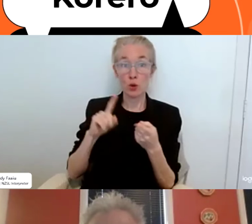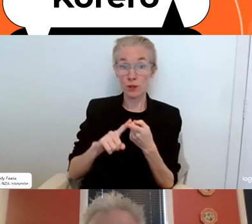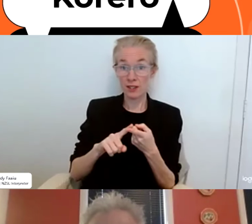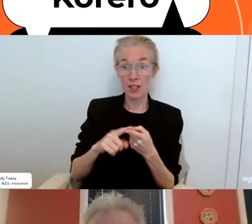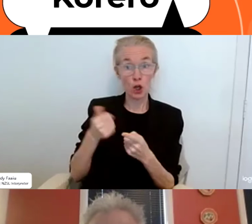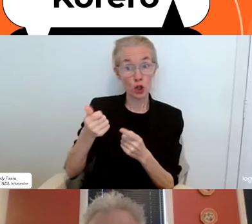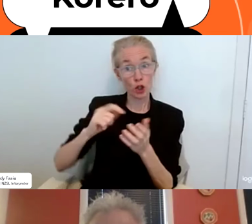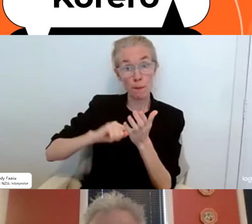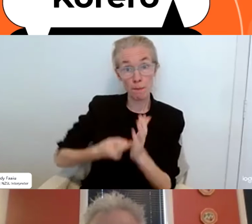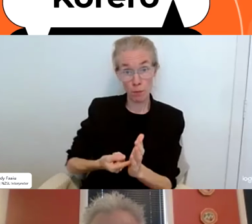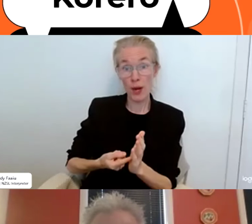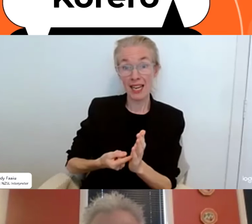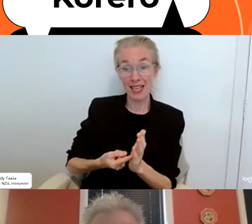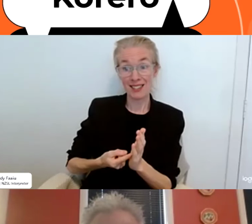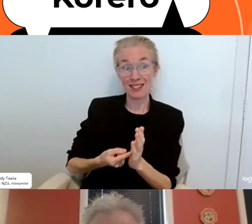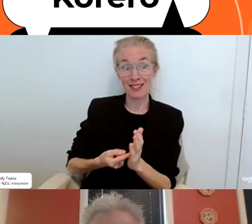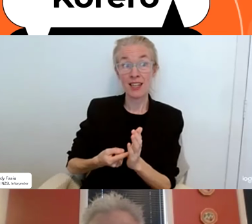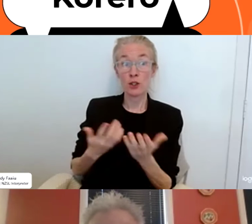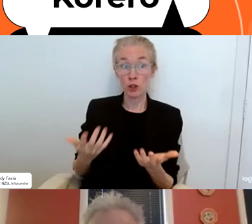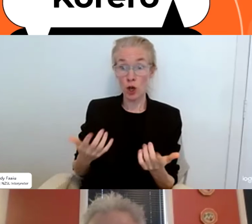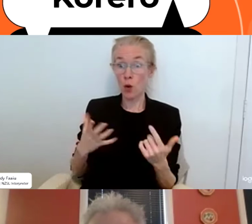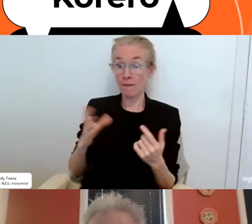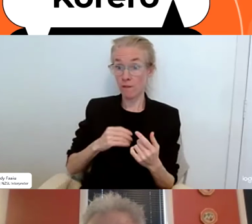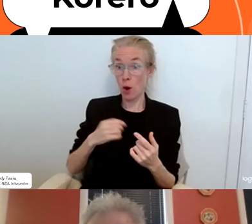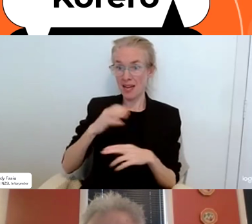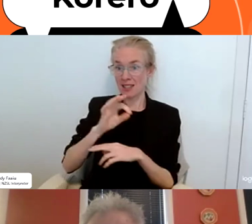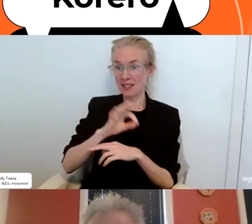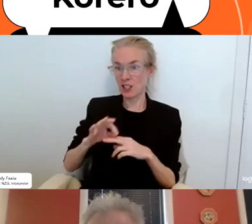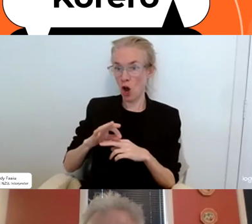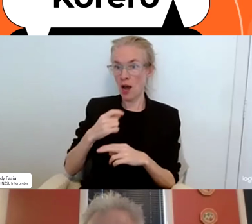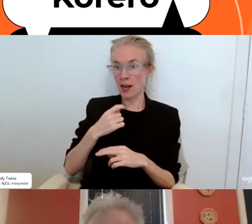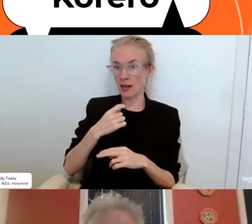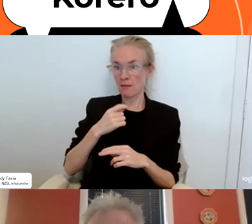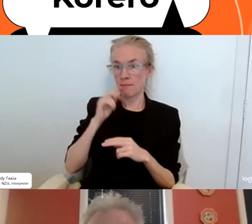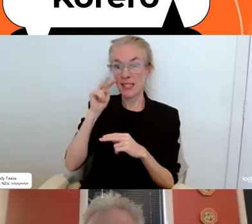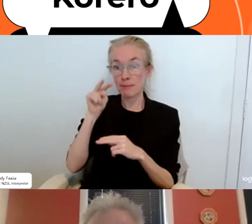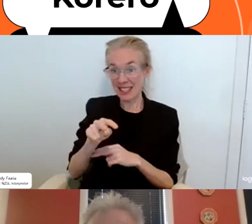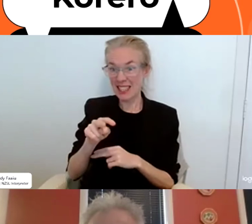we have to not so much think of the universal design standards